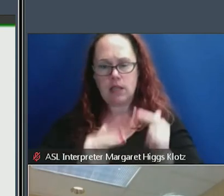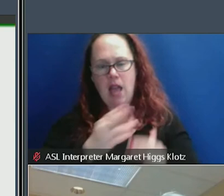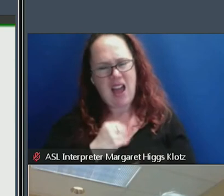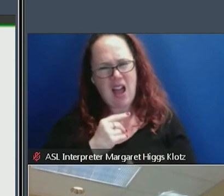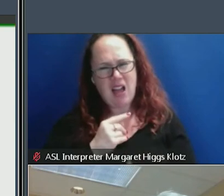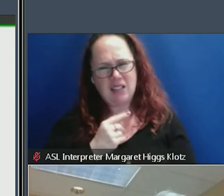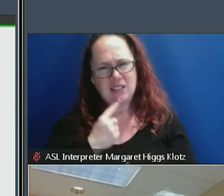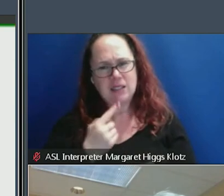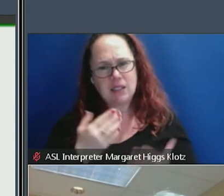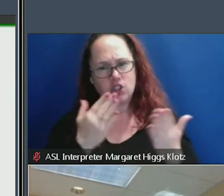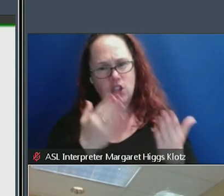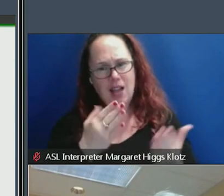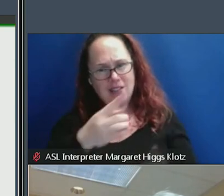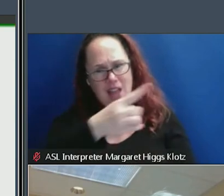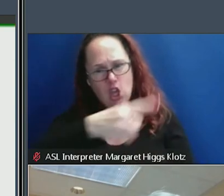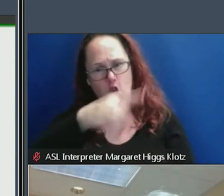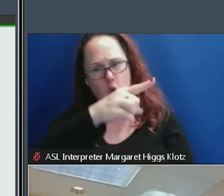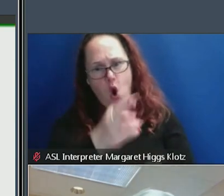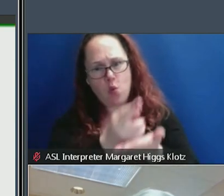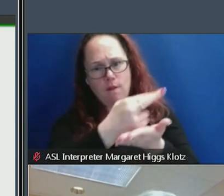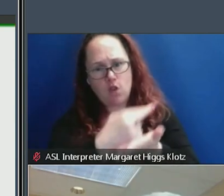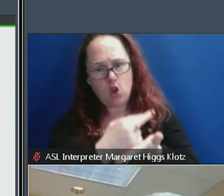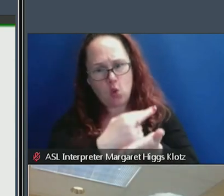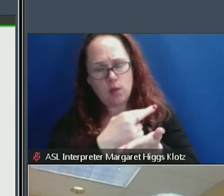you are reviewing the case in an advisory role.